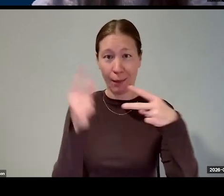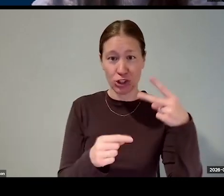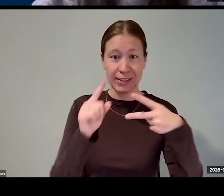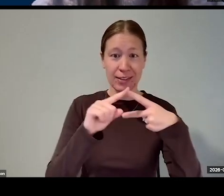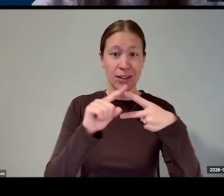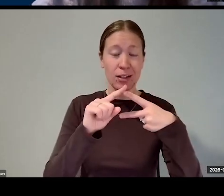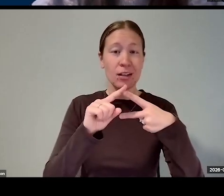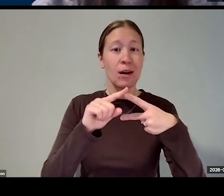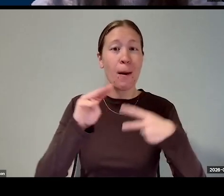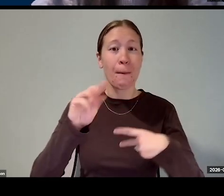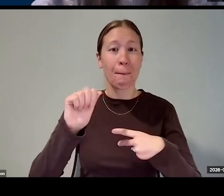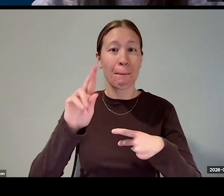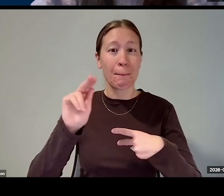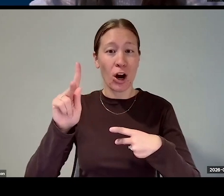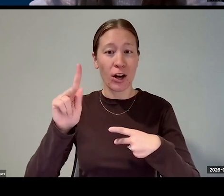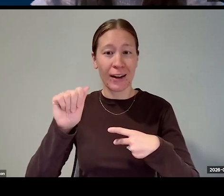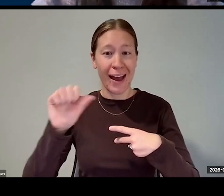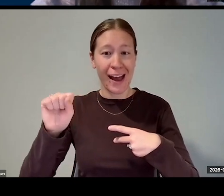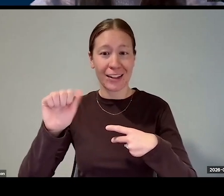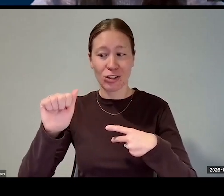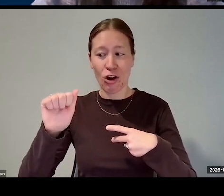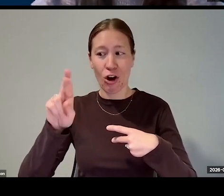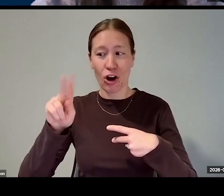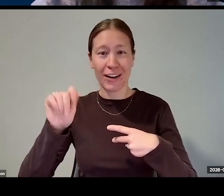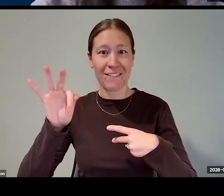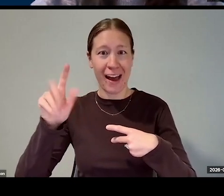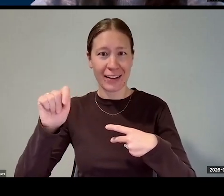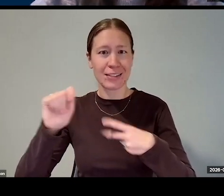so that marks it as decorative. Or you can update your alt text here too.